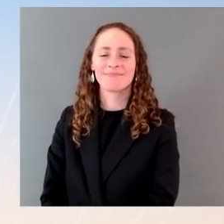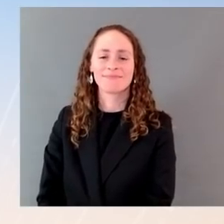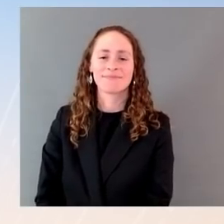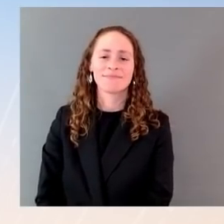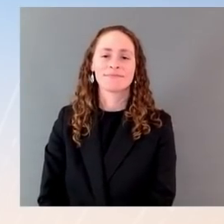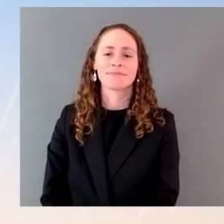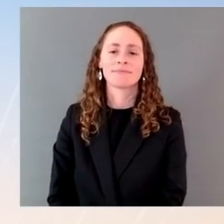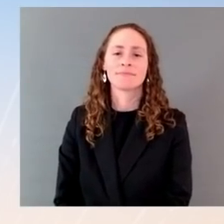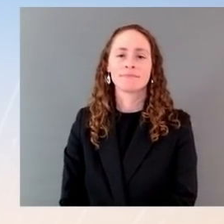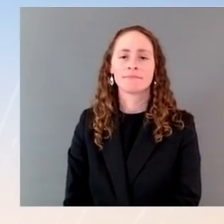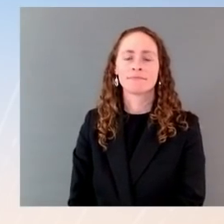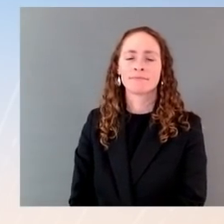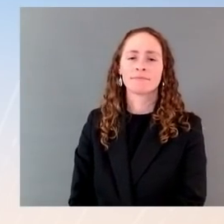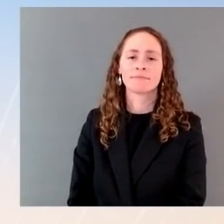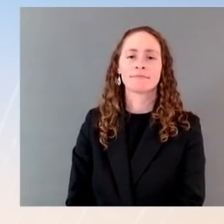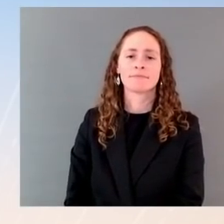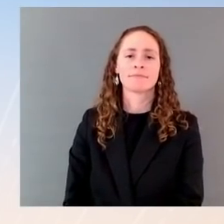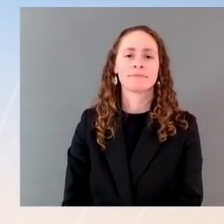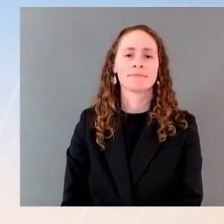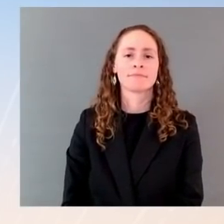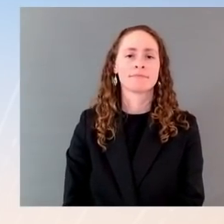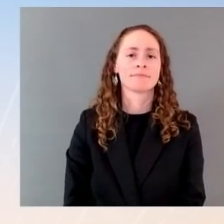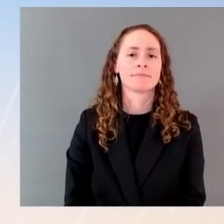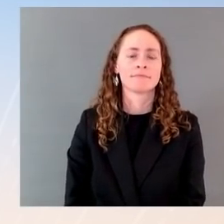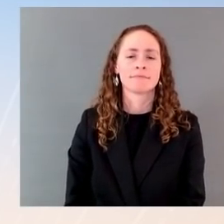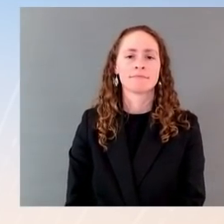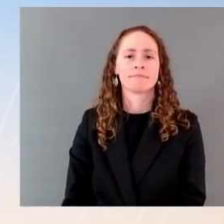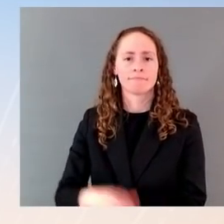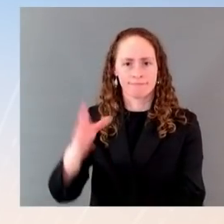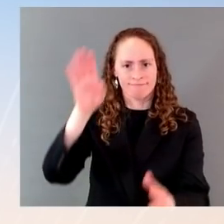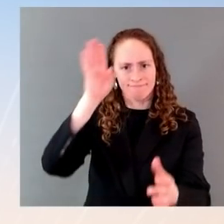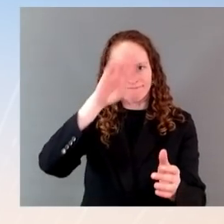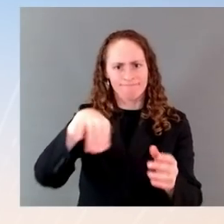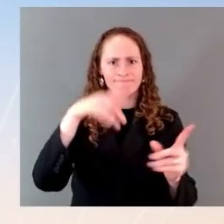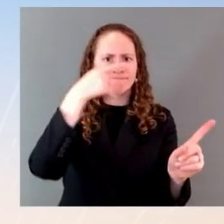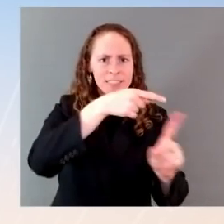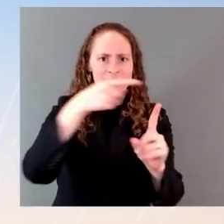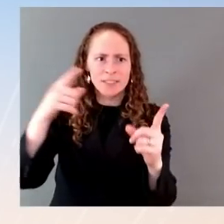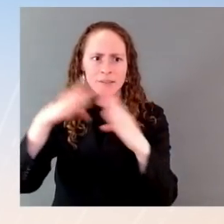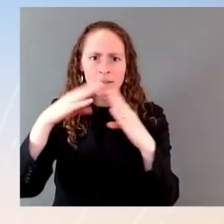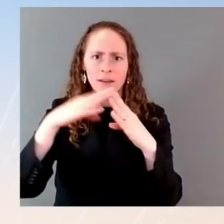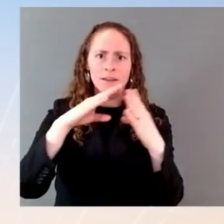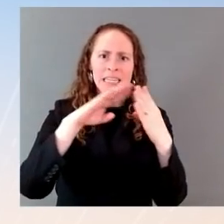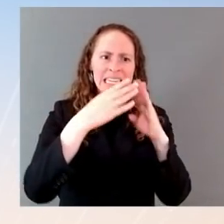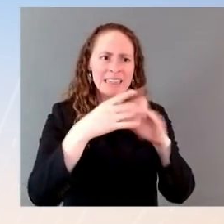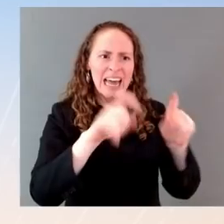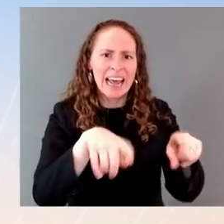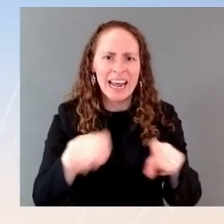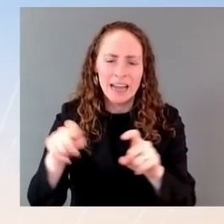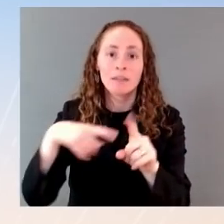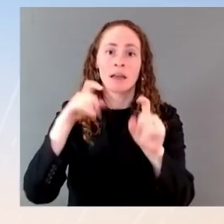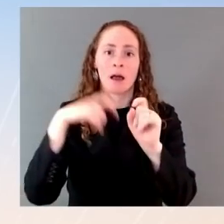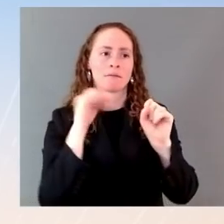As Delta hit in the summer and demand increased for testing, we immediately jumped into action. And as we've seen at-home tests have become more in demand,